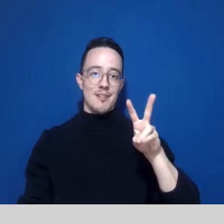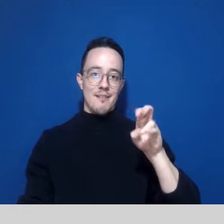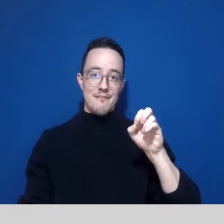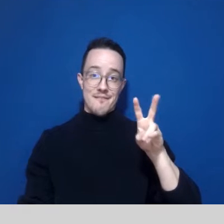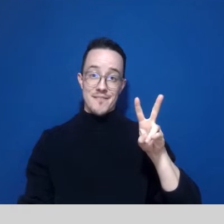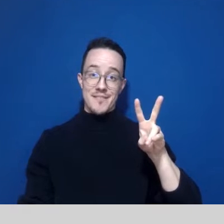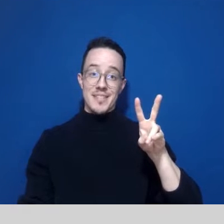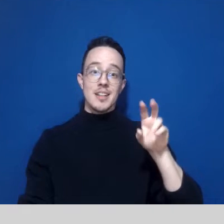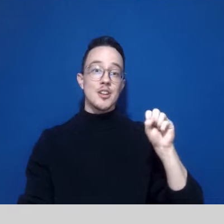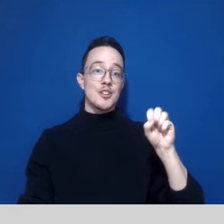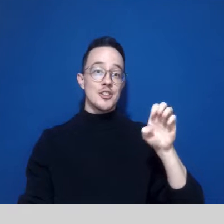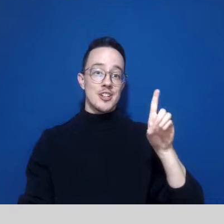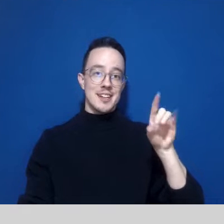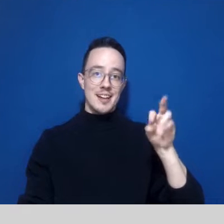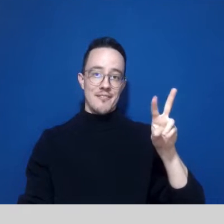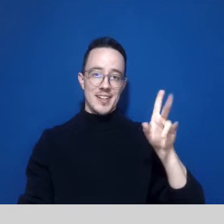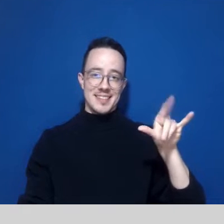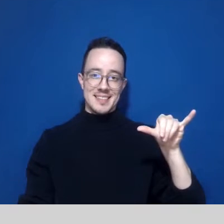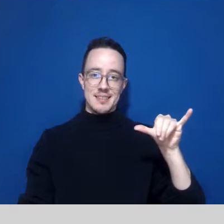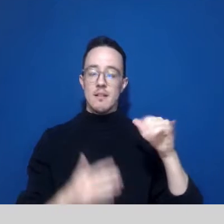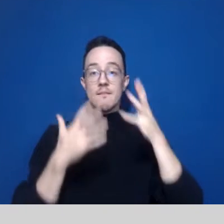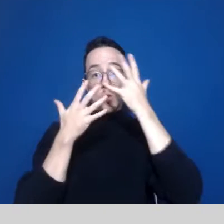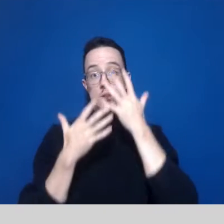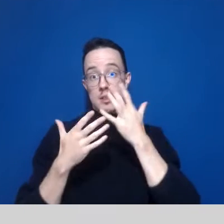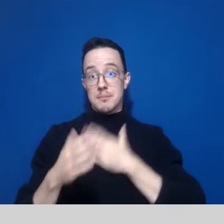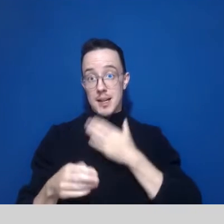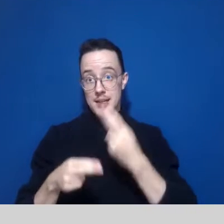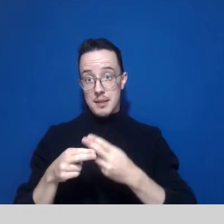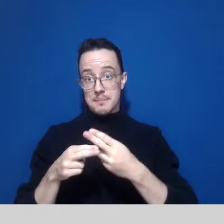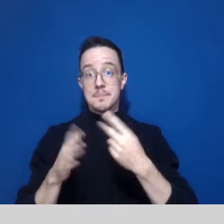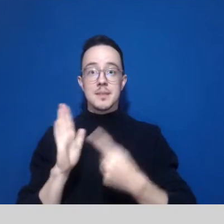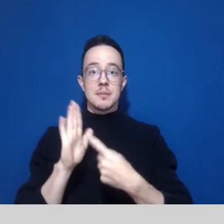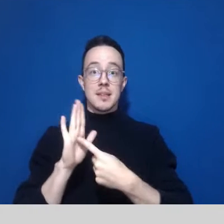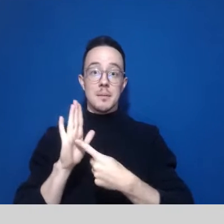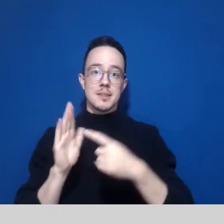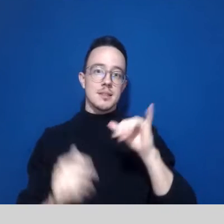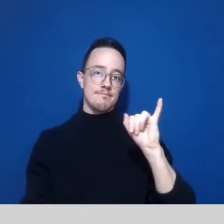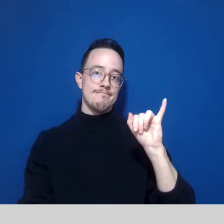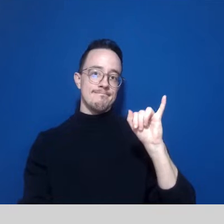Okay. So my name Miroslav Šedivý, and unfortunately my name is sometimes invalid.